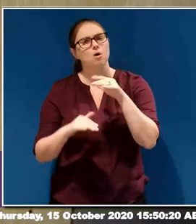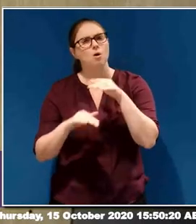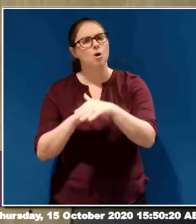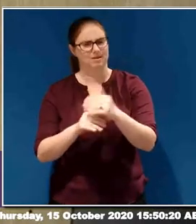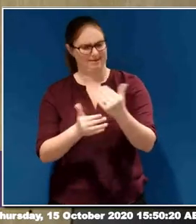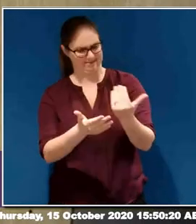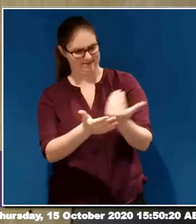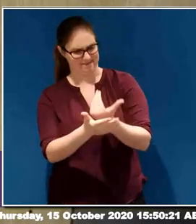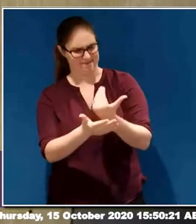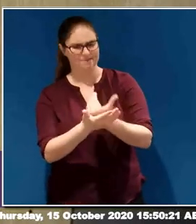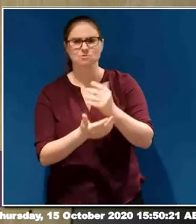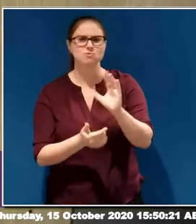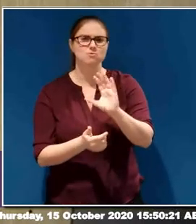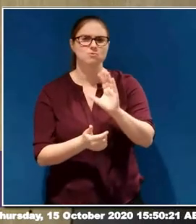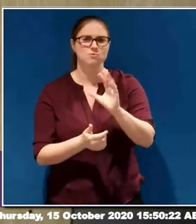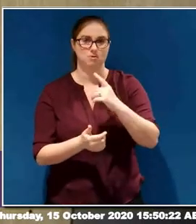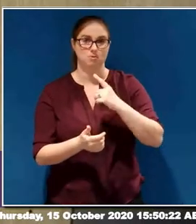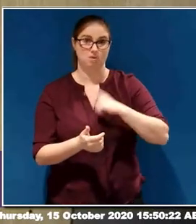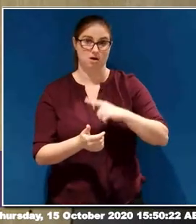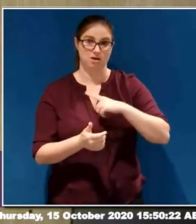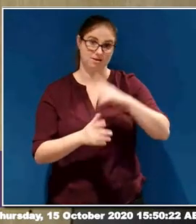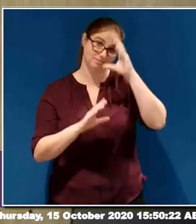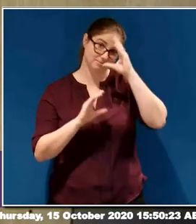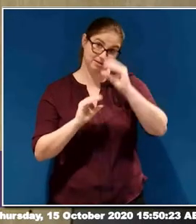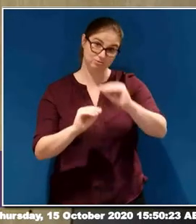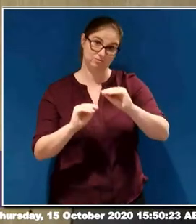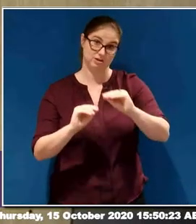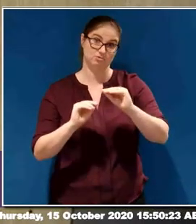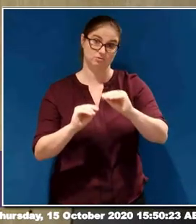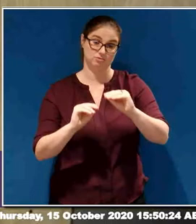the Government ones, are data-rich.